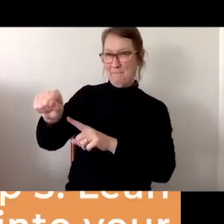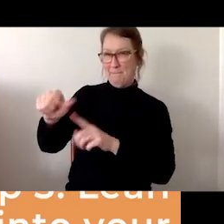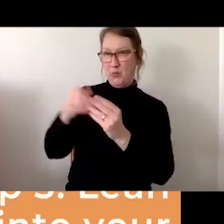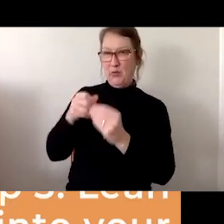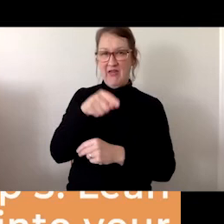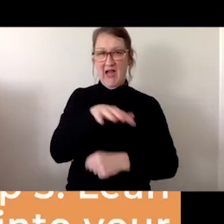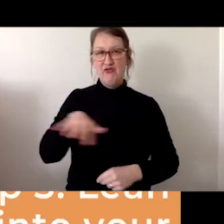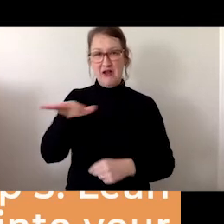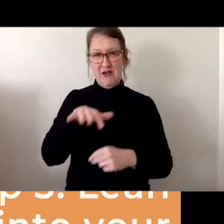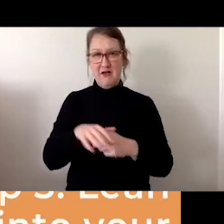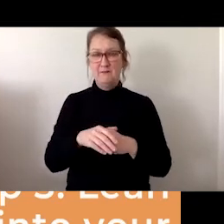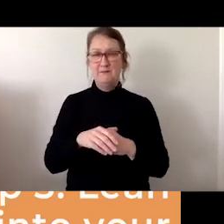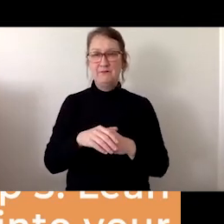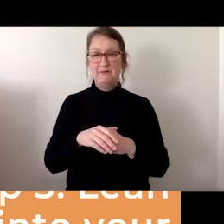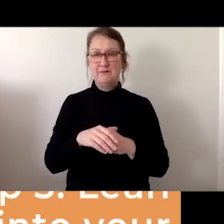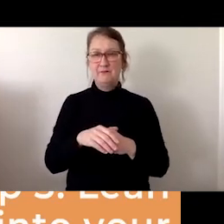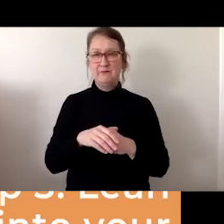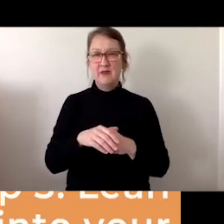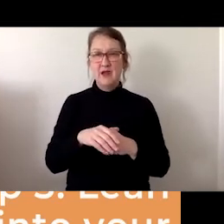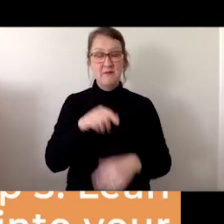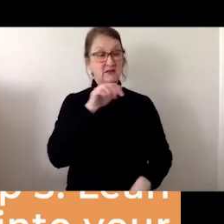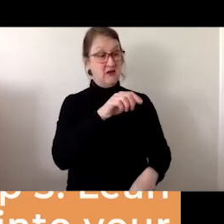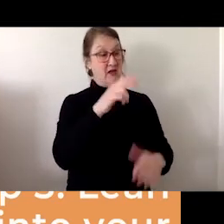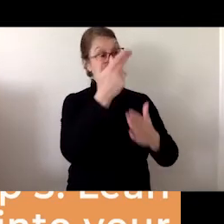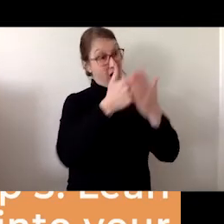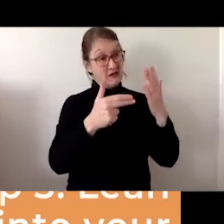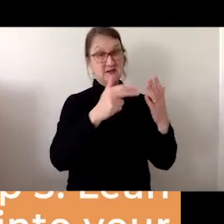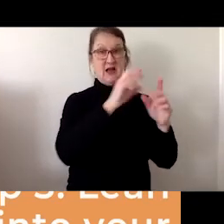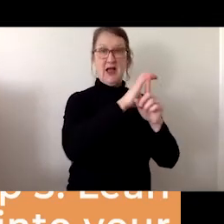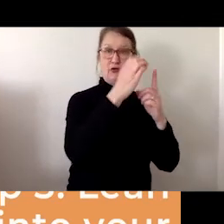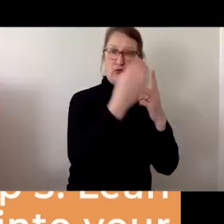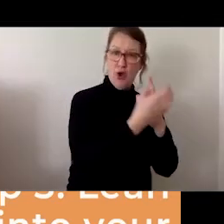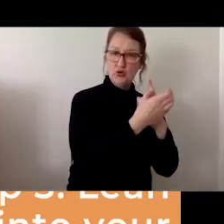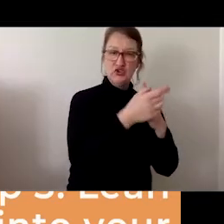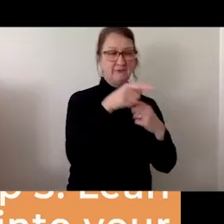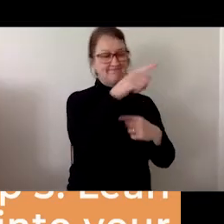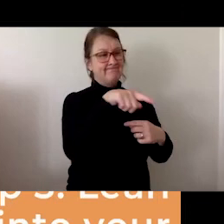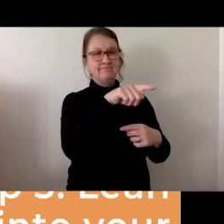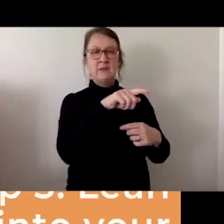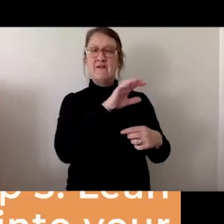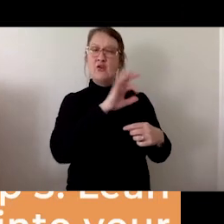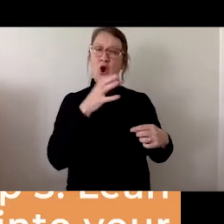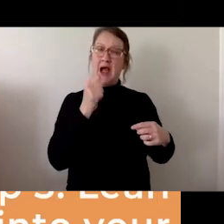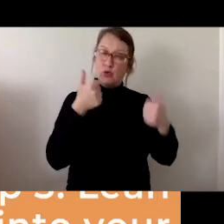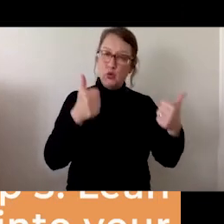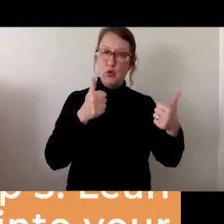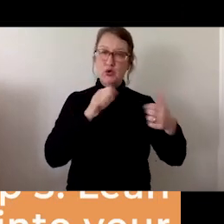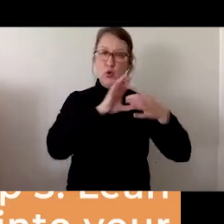think this, as a sector, however, what seems to be missing is coordinated approaches to this across the different sub-segments of